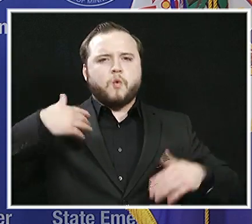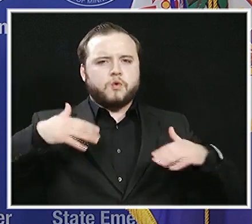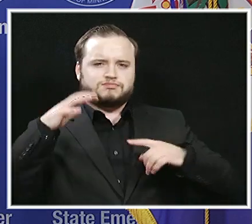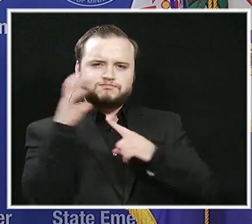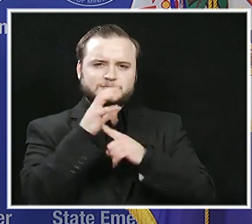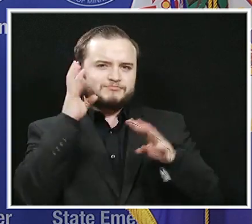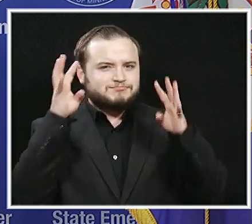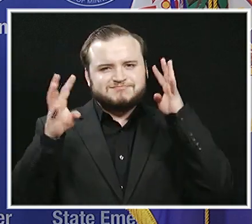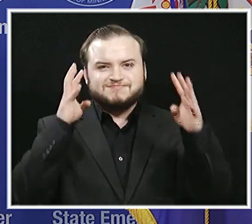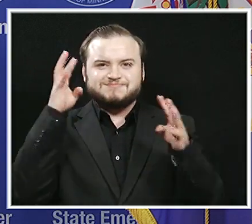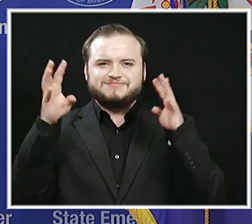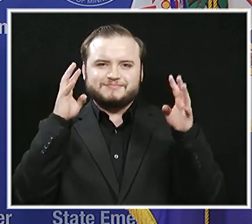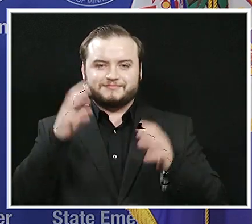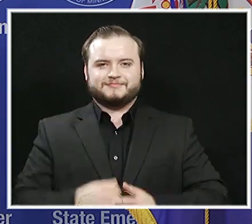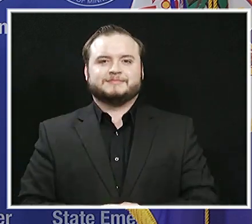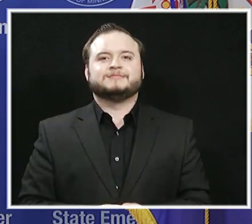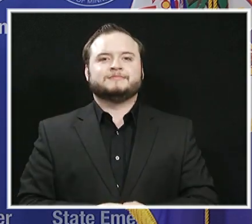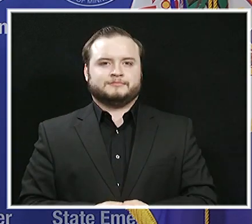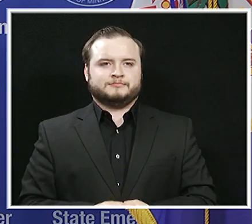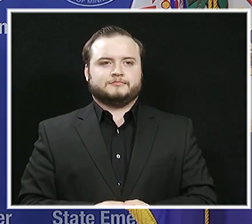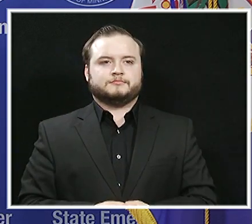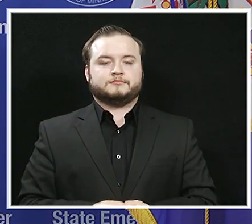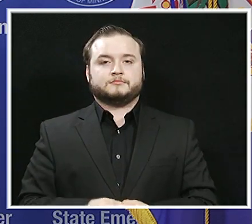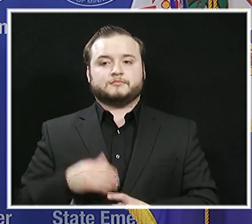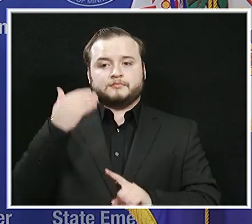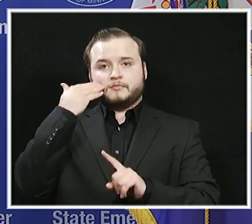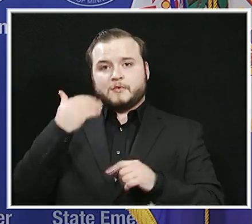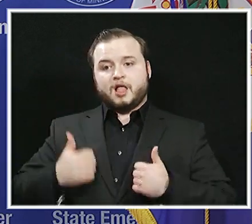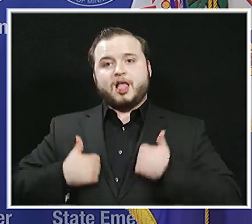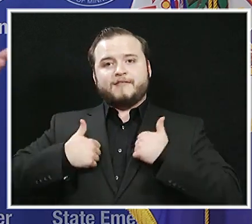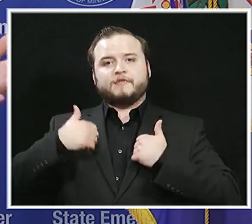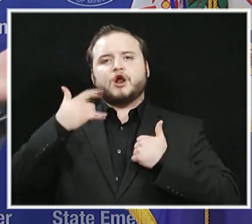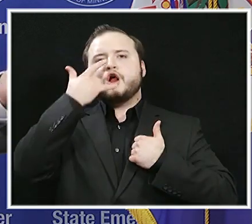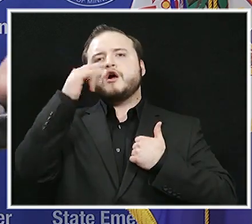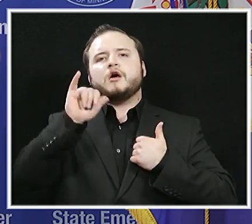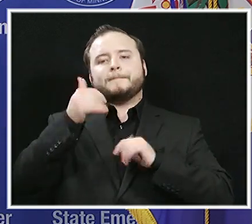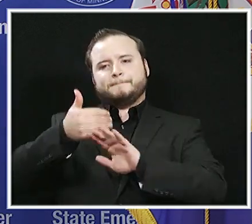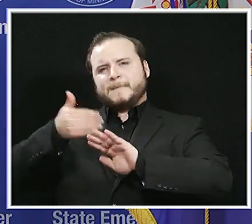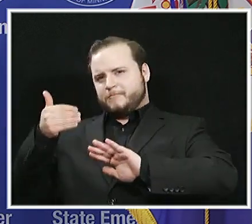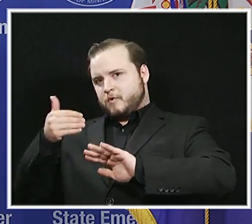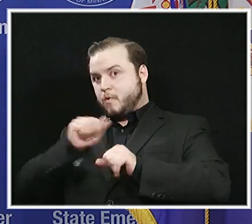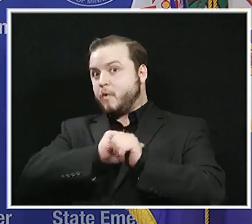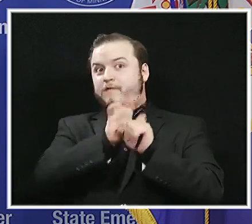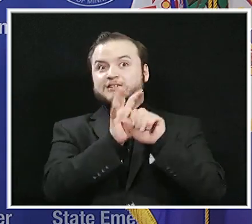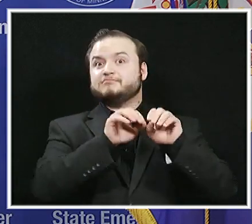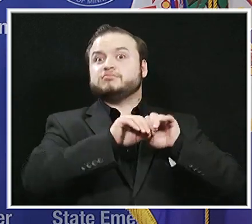a way that allows us to think a little more creatively, allows us to roll more things back into the life that we knew before covid, but with an